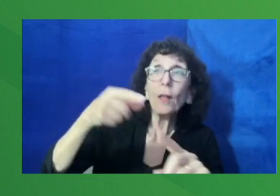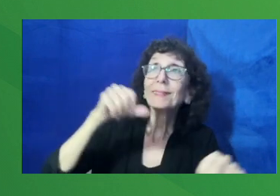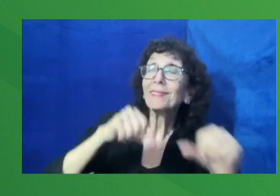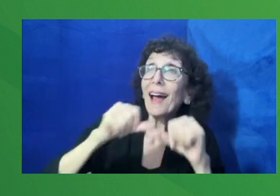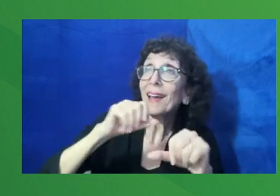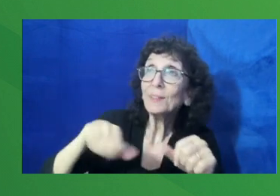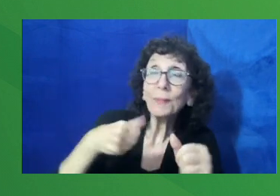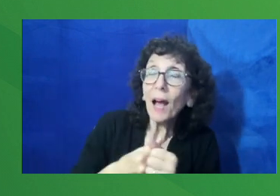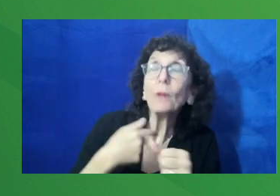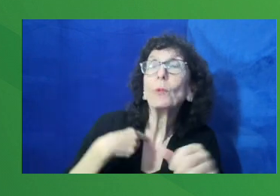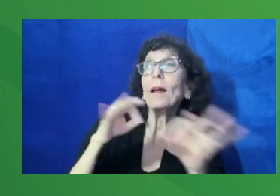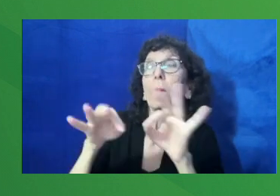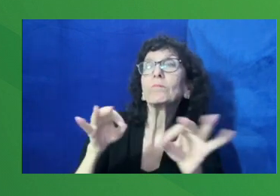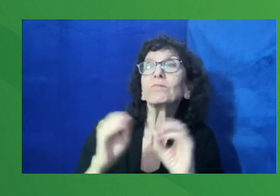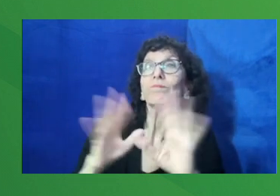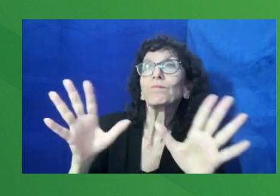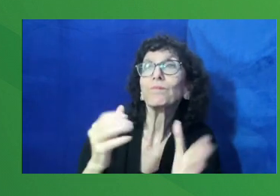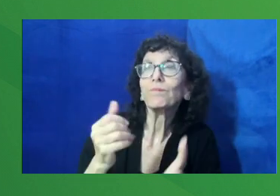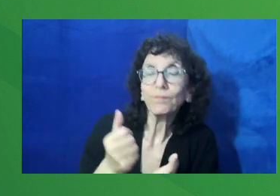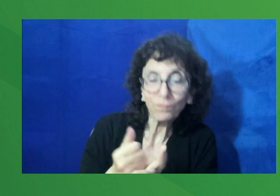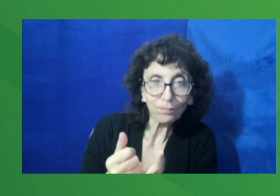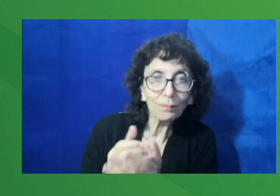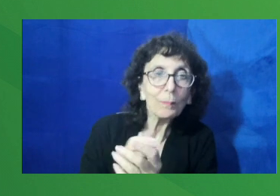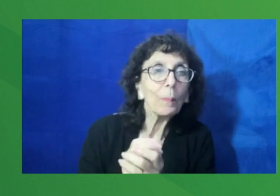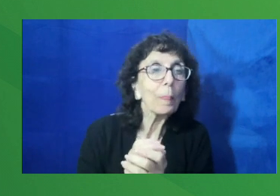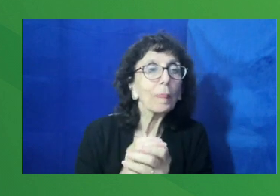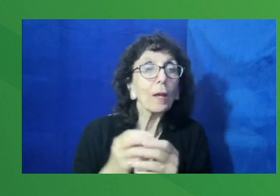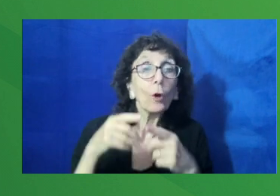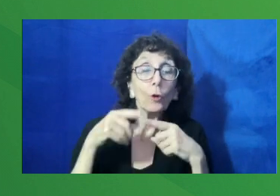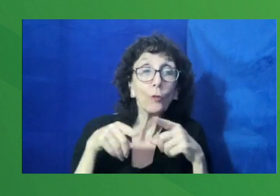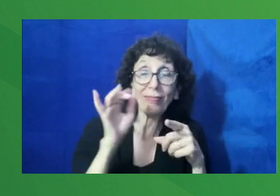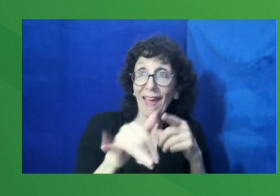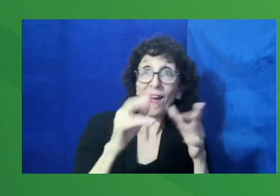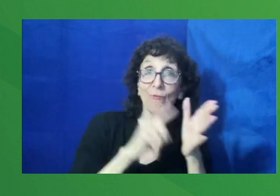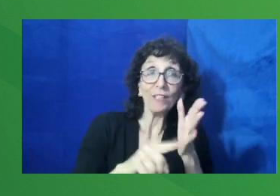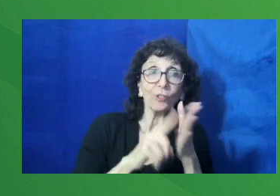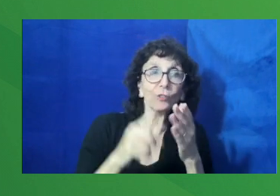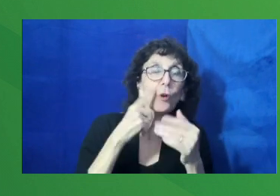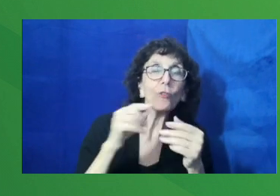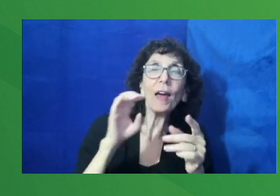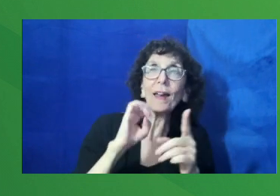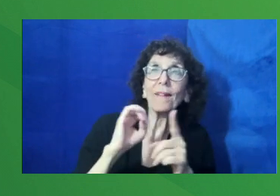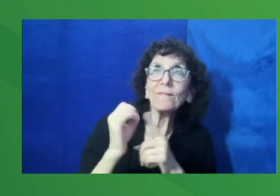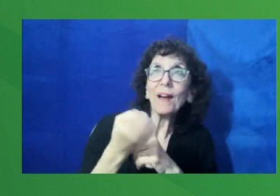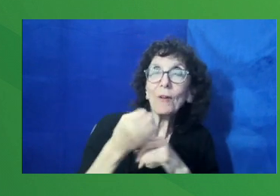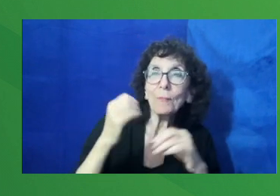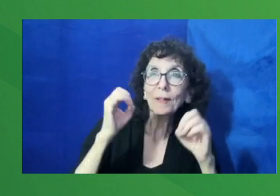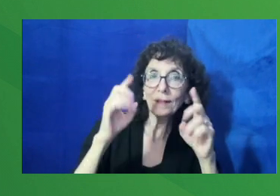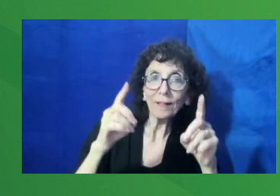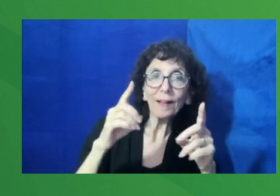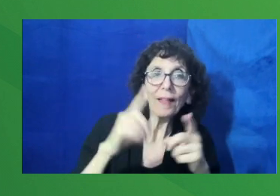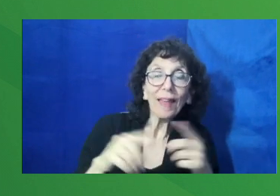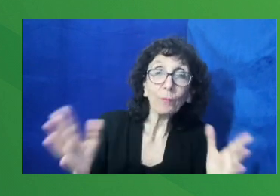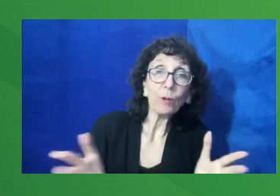change. They also found in this study that EE that promotes civic engagement and action